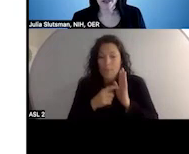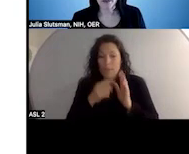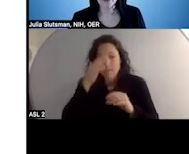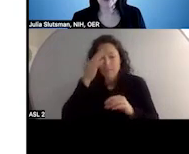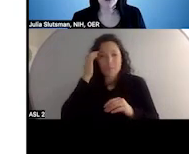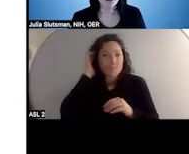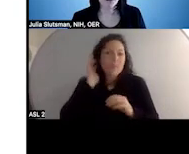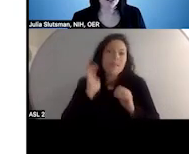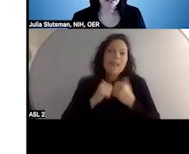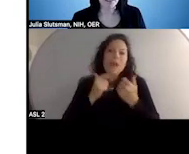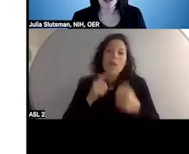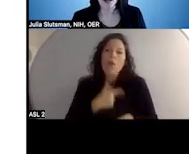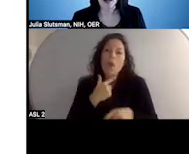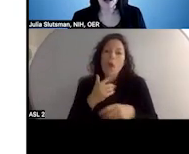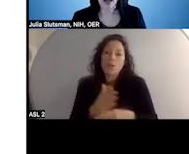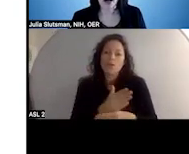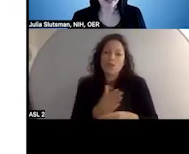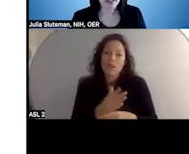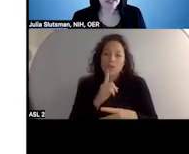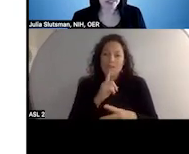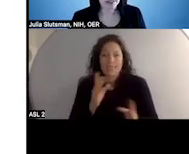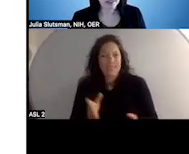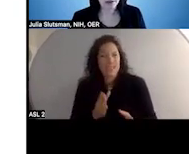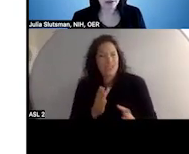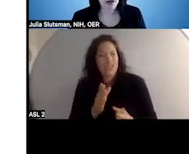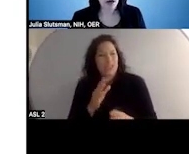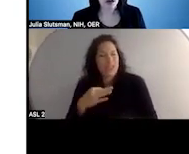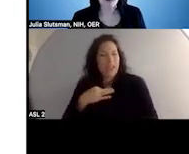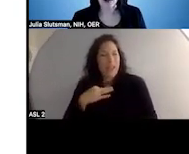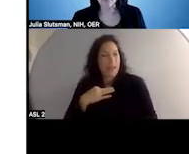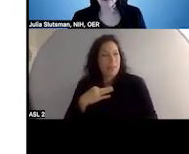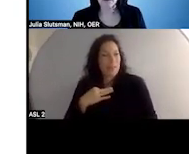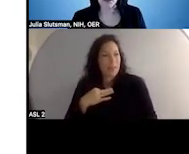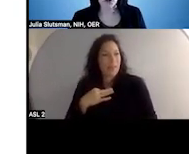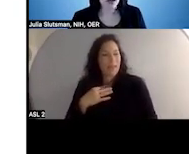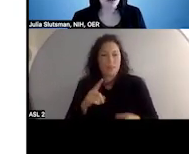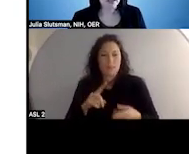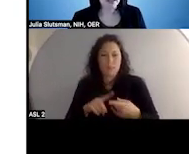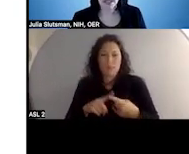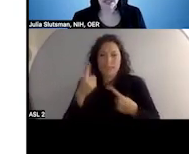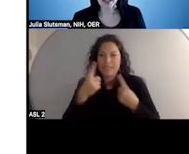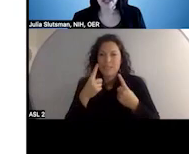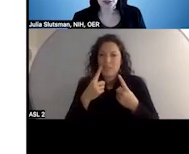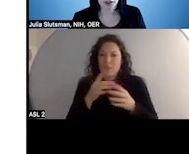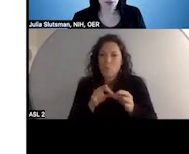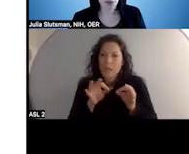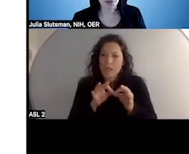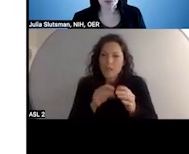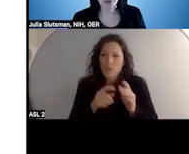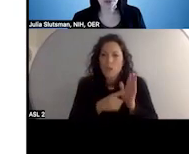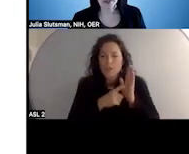It really encourages applicants to consider relevant requirements and expectations from their discipline,